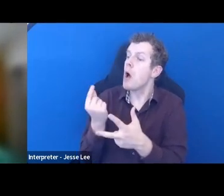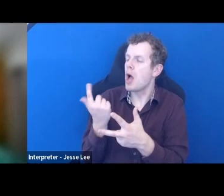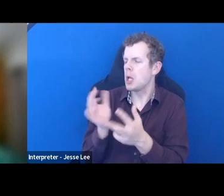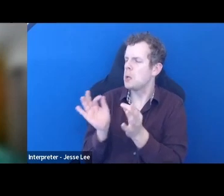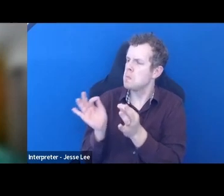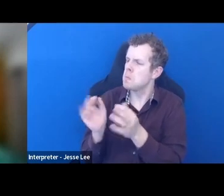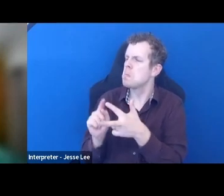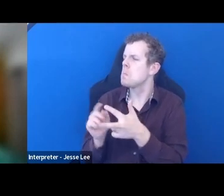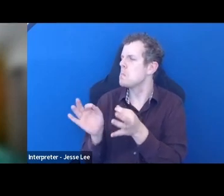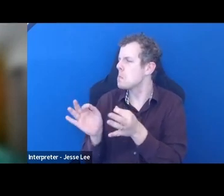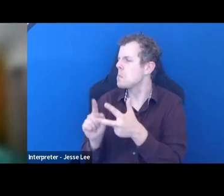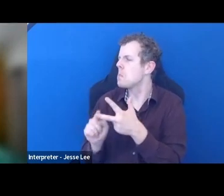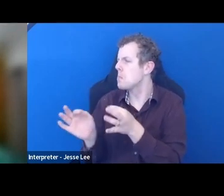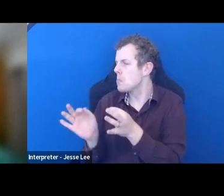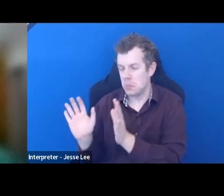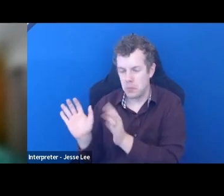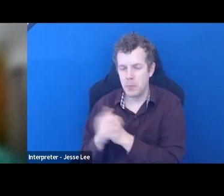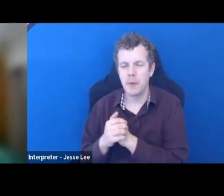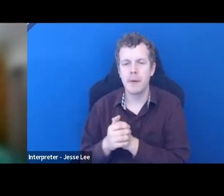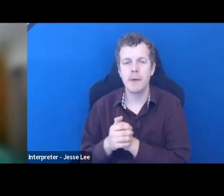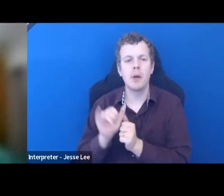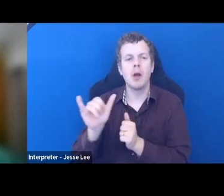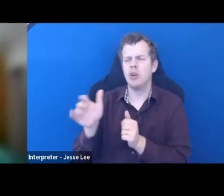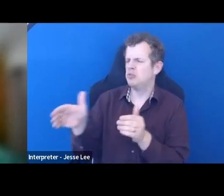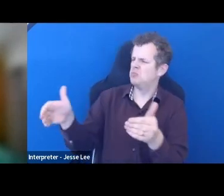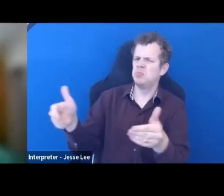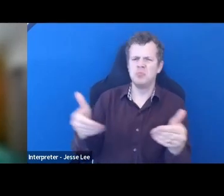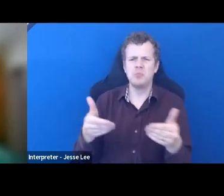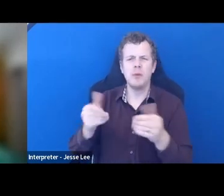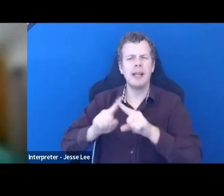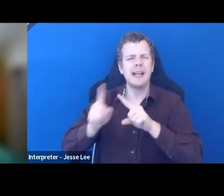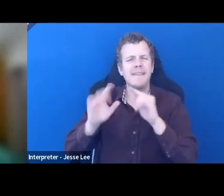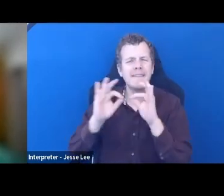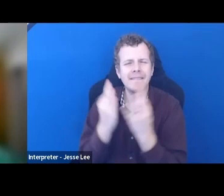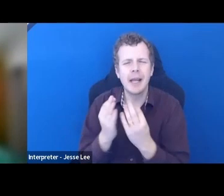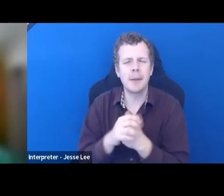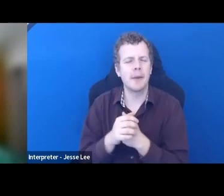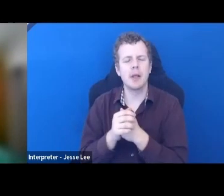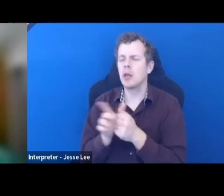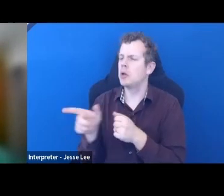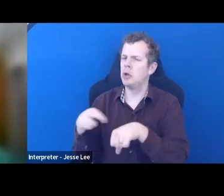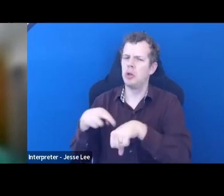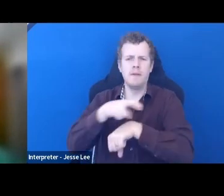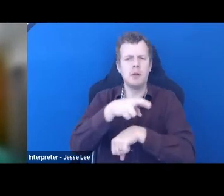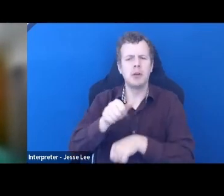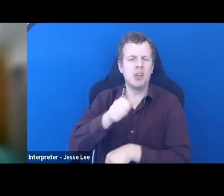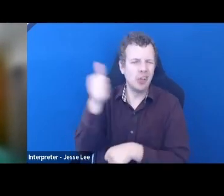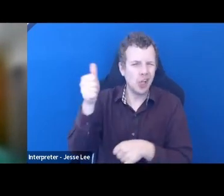Connecting with other families, other experts and then one thing that is coming up,